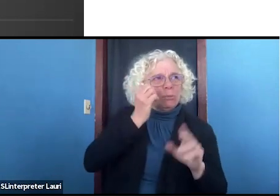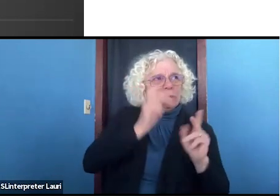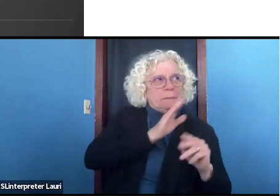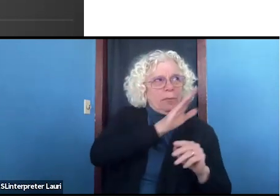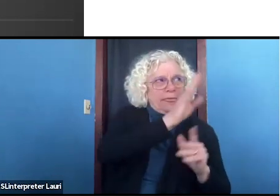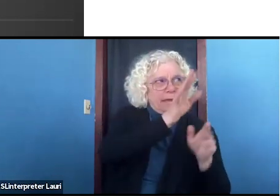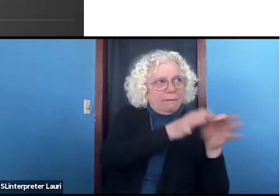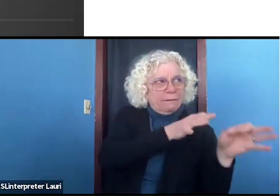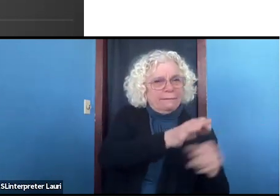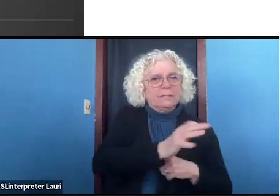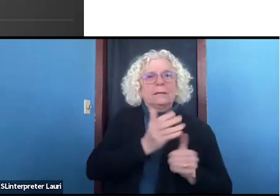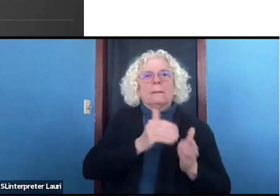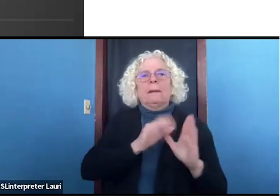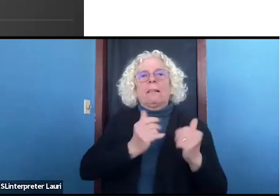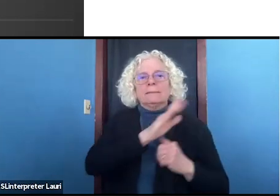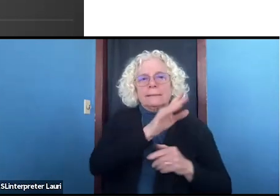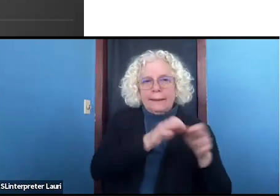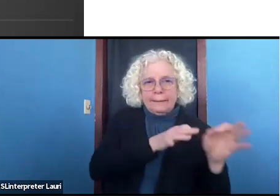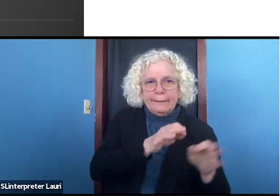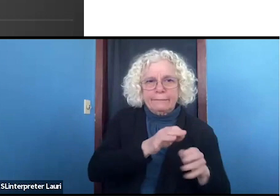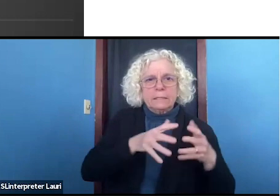or the American model, the suburban?